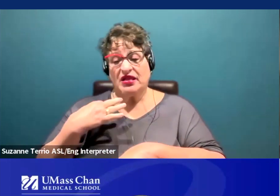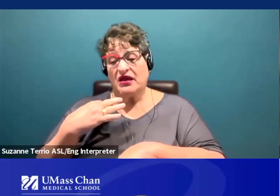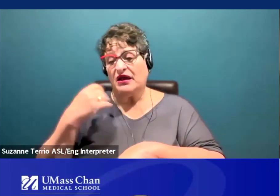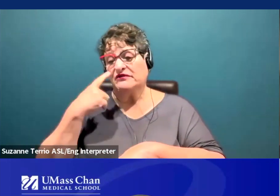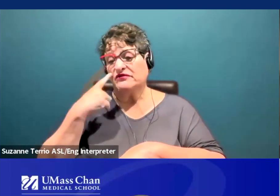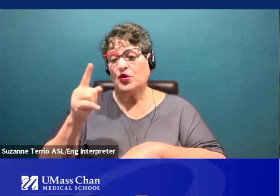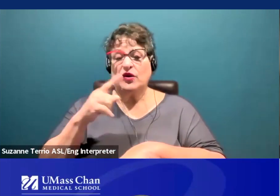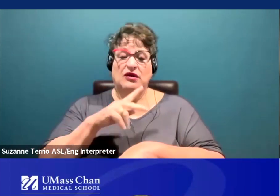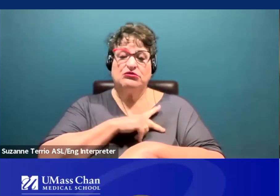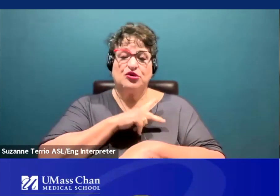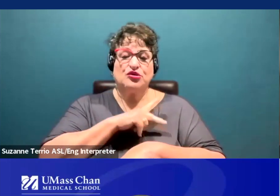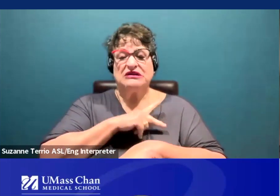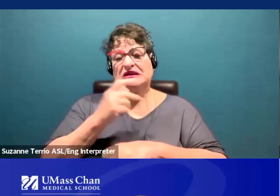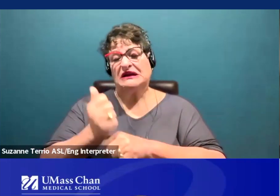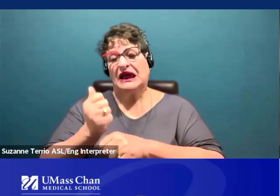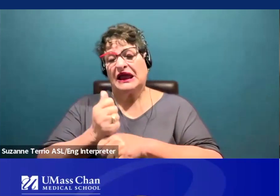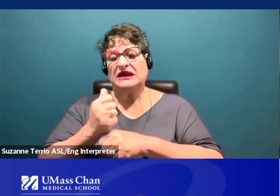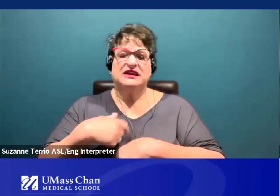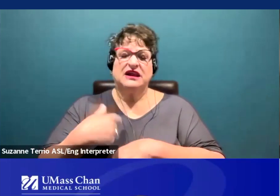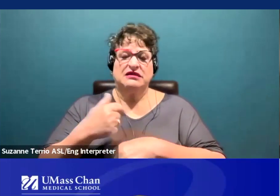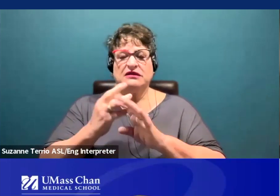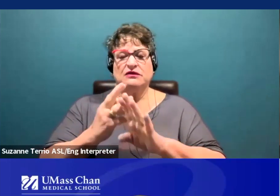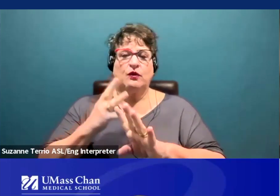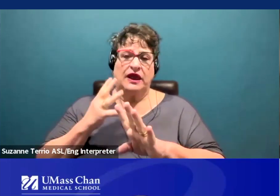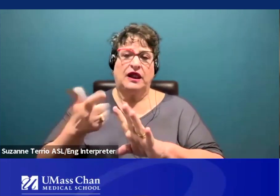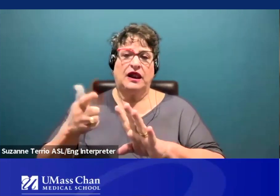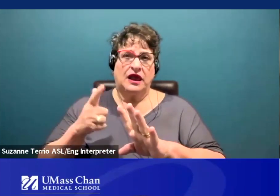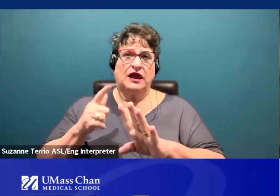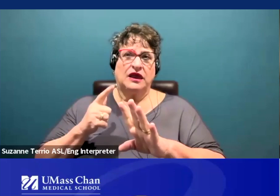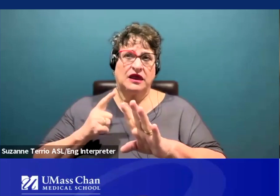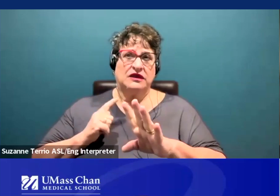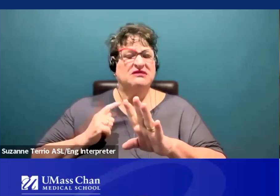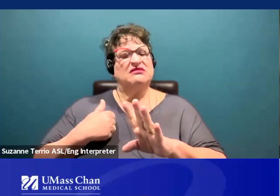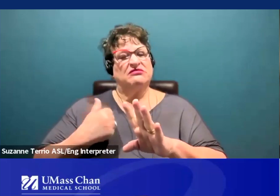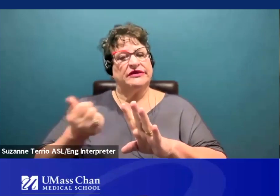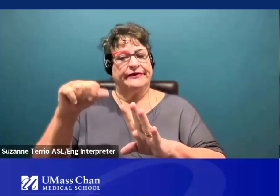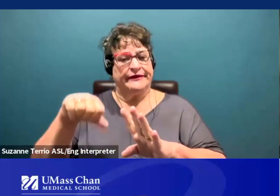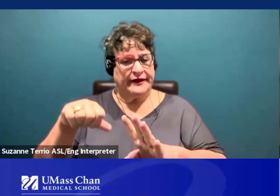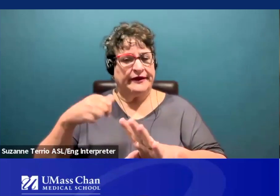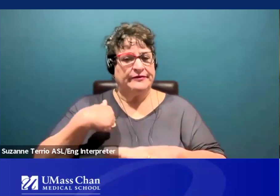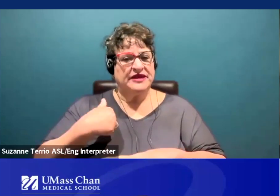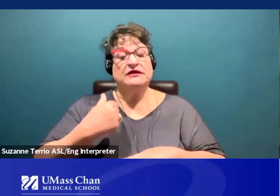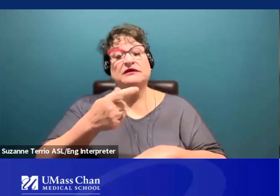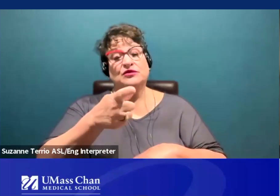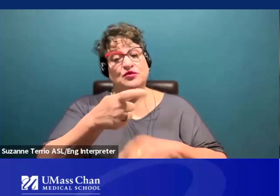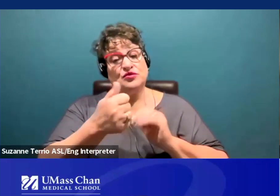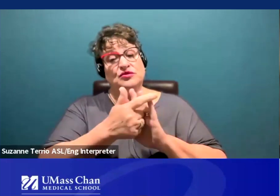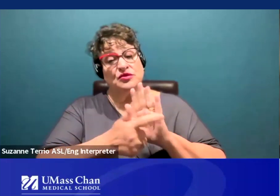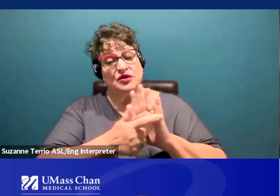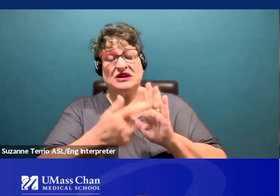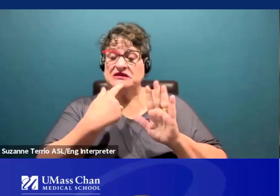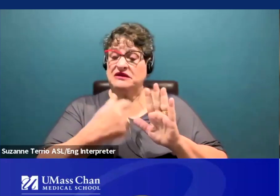and there's a long wait list or I'm being denied, then as the attorney, what you can do is say, Look, my client has been trying to find